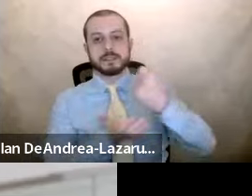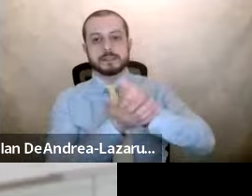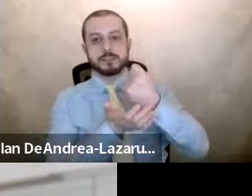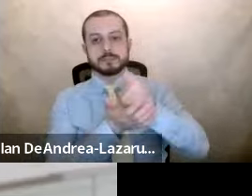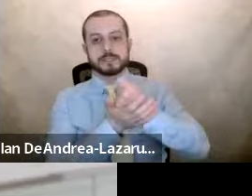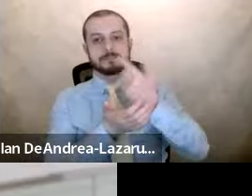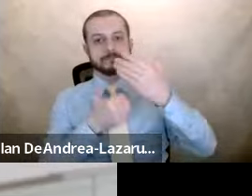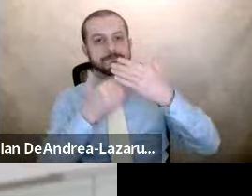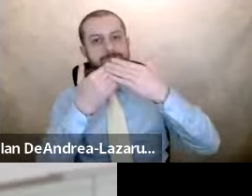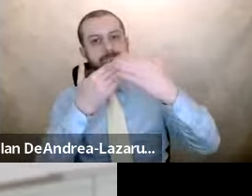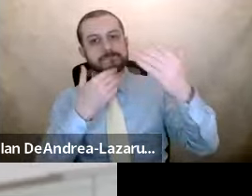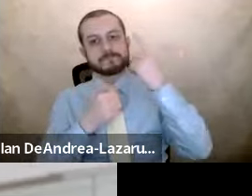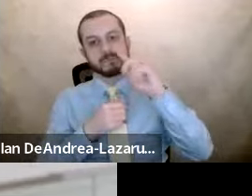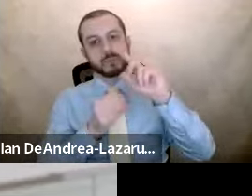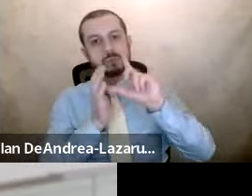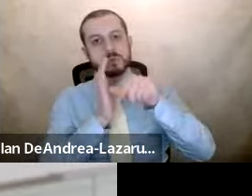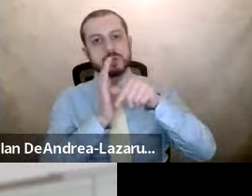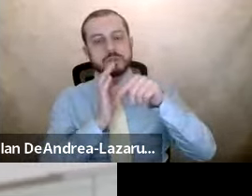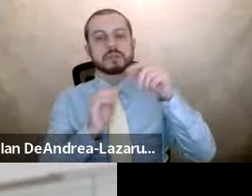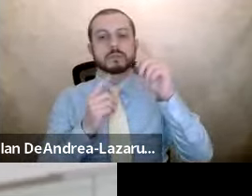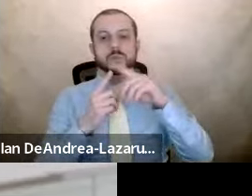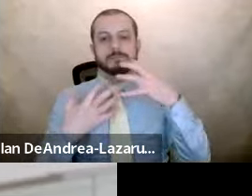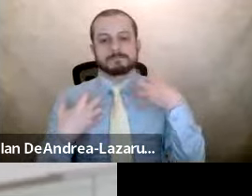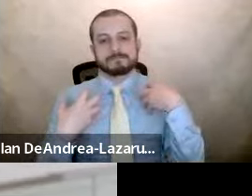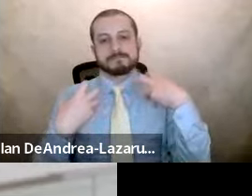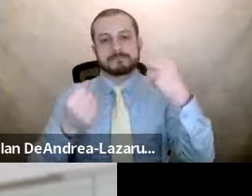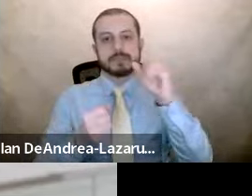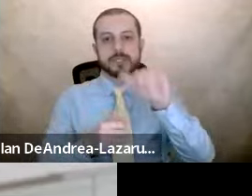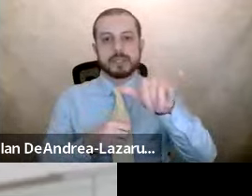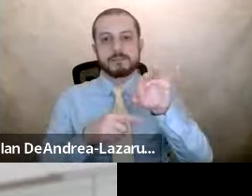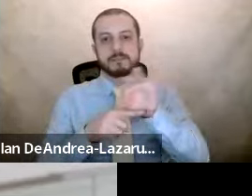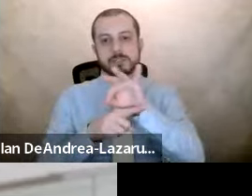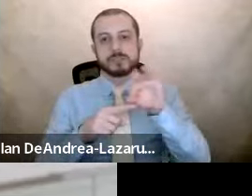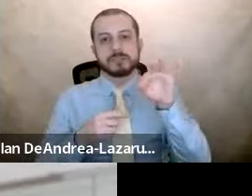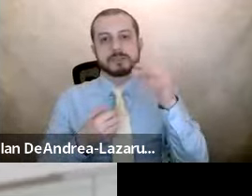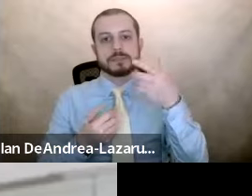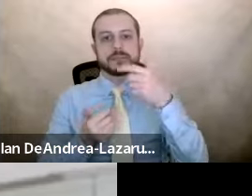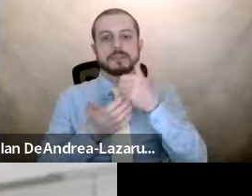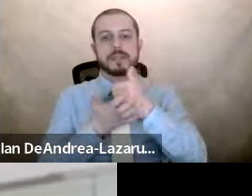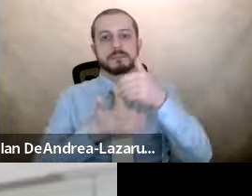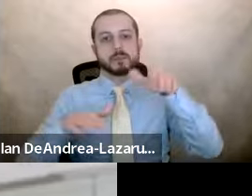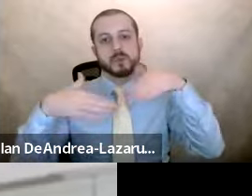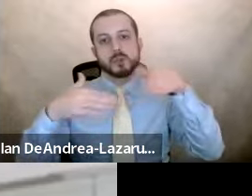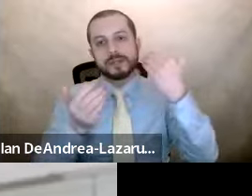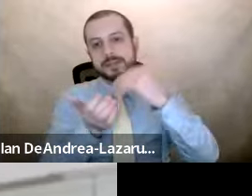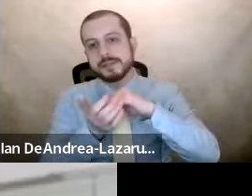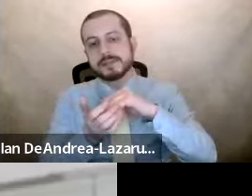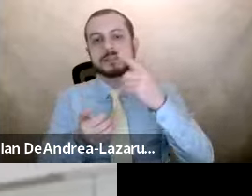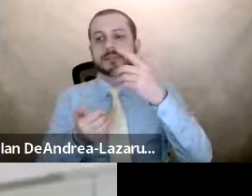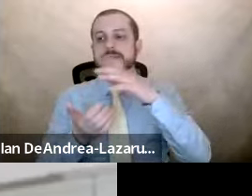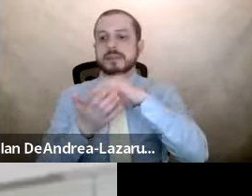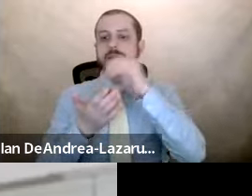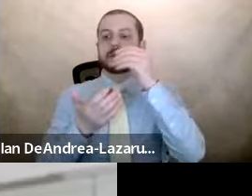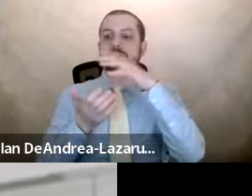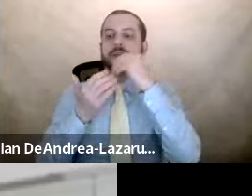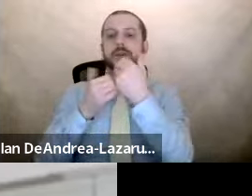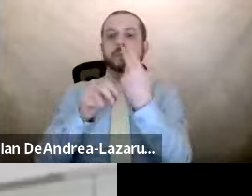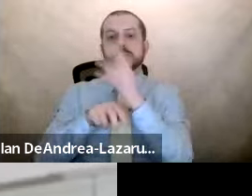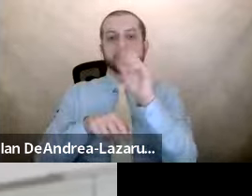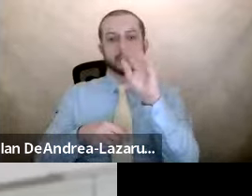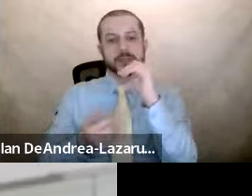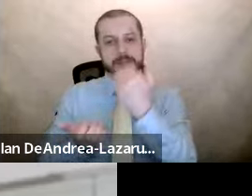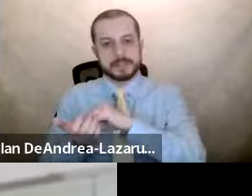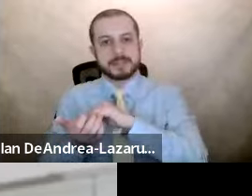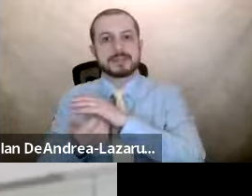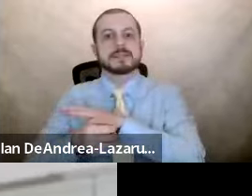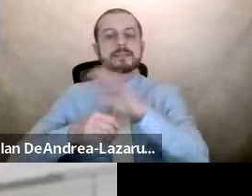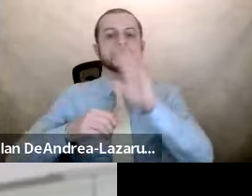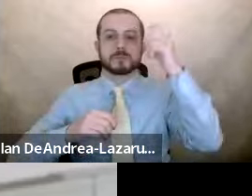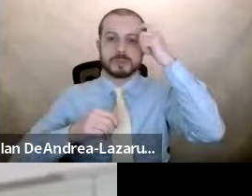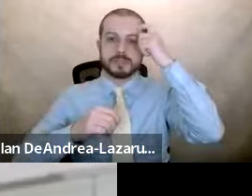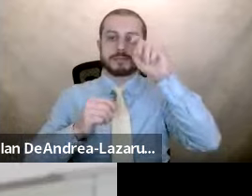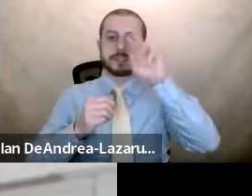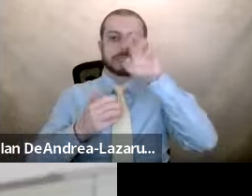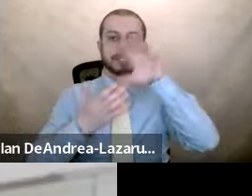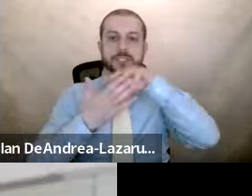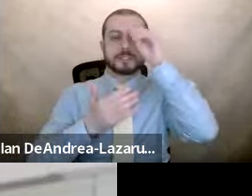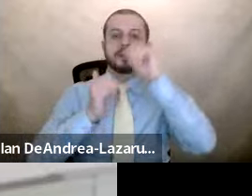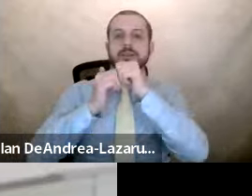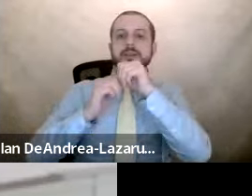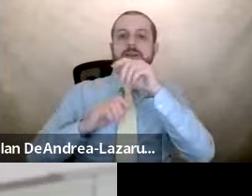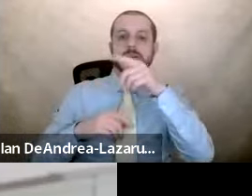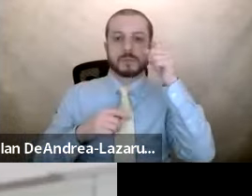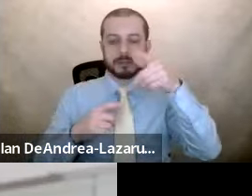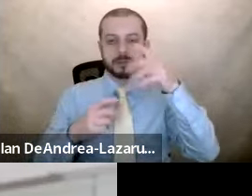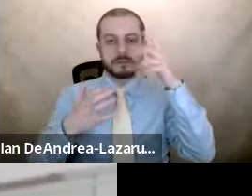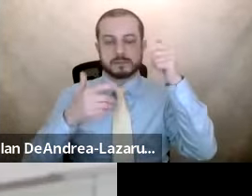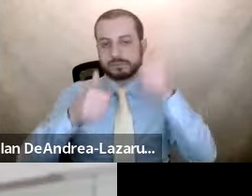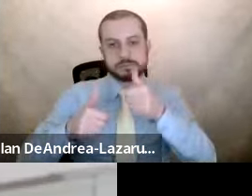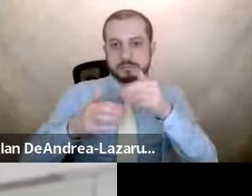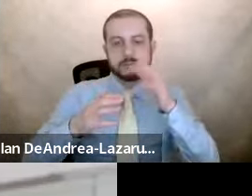Once a person has been treated for stroke, or blood on the brain if it's a hemorrhage stroke, if they've got a bleeding to strok, if it's ischemic, they've restored flow, but what have you... a person's brain has been stabilized.